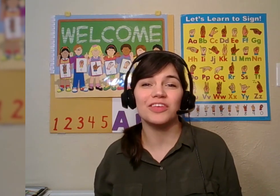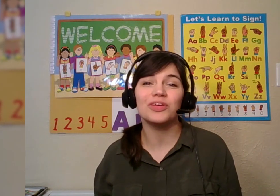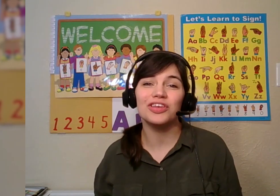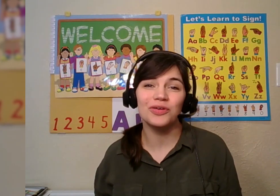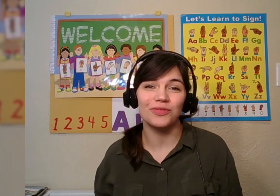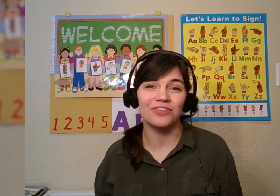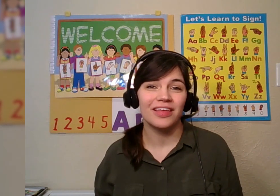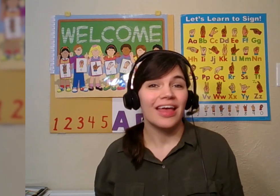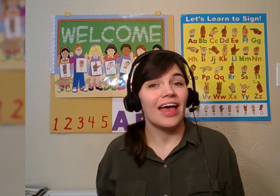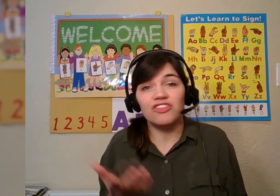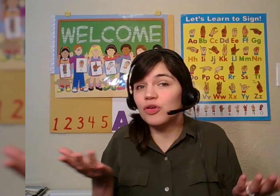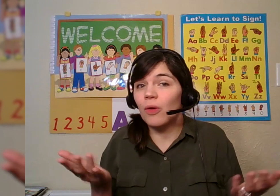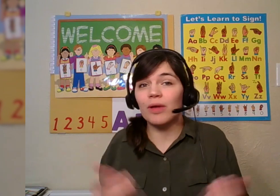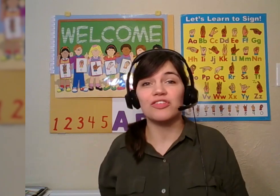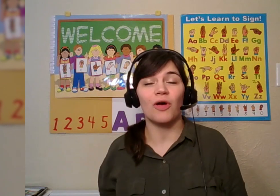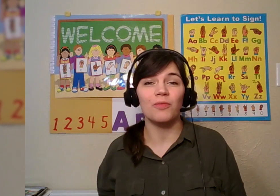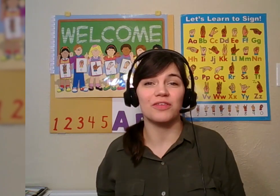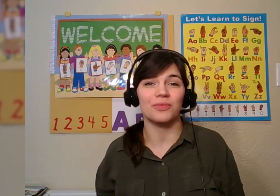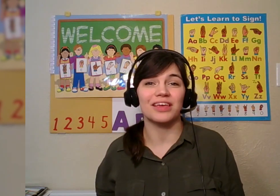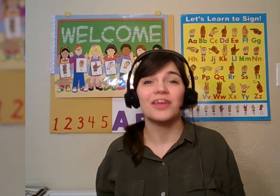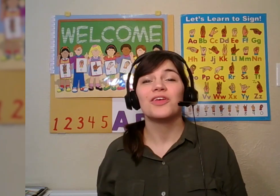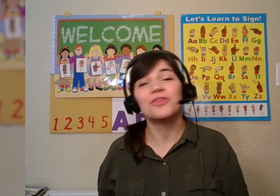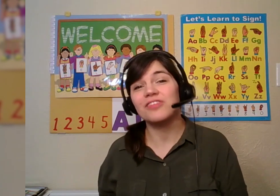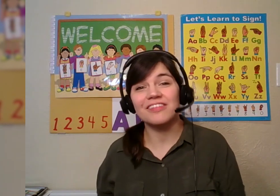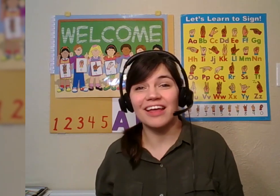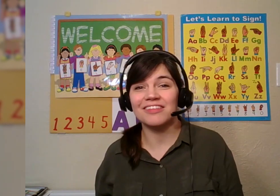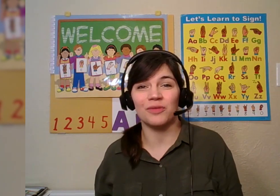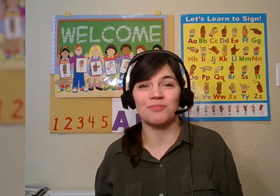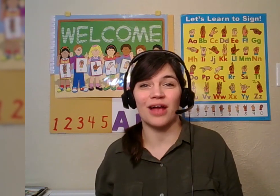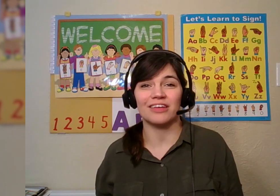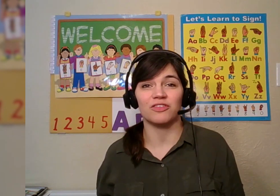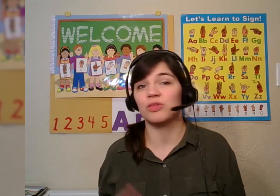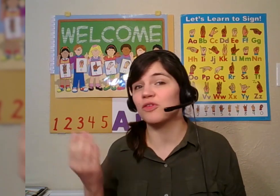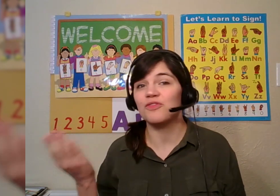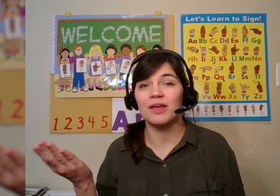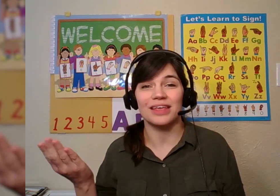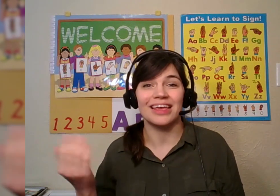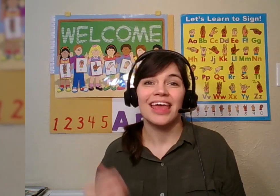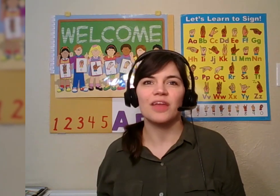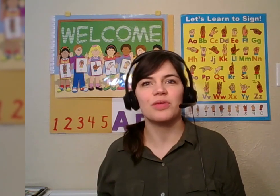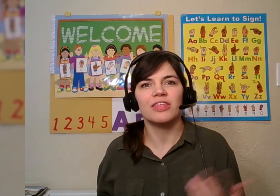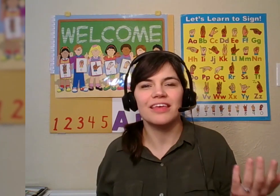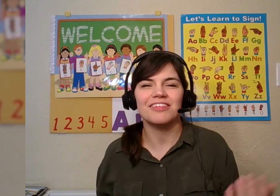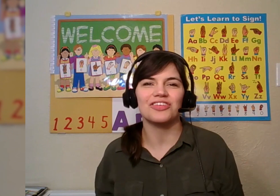you can use as you go around your home this week. Use the signs that we've practiced with your family and with the things in your